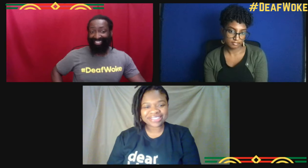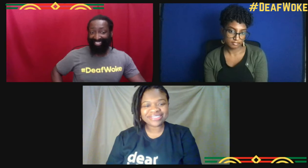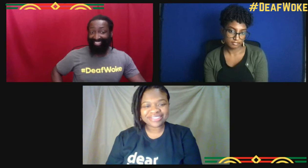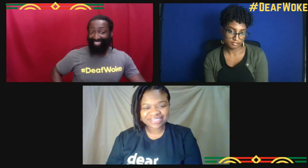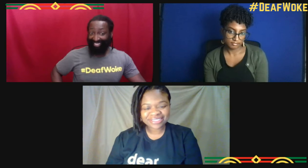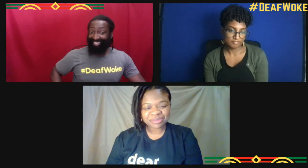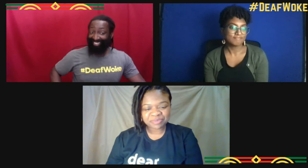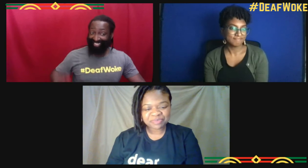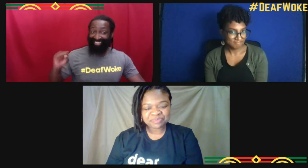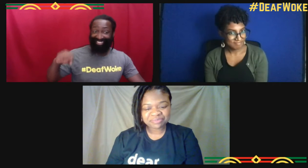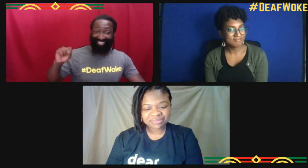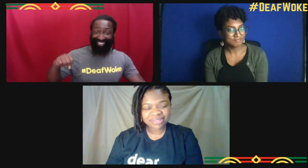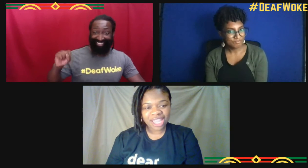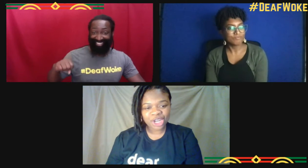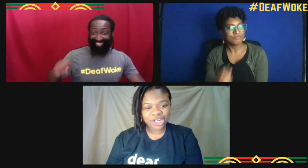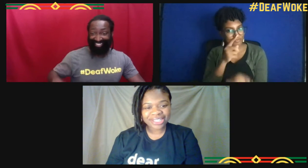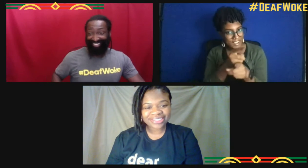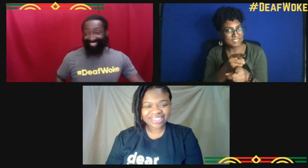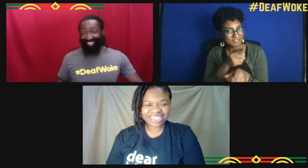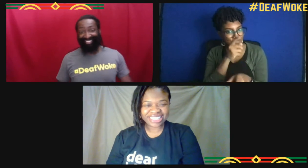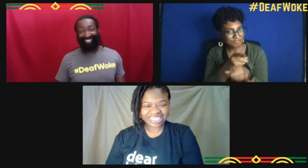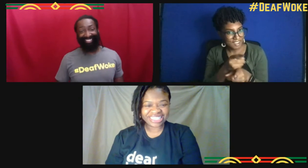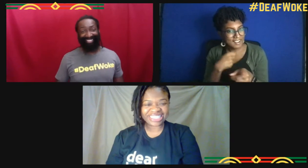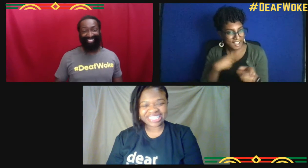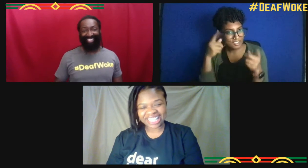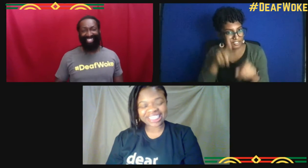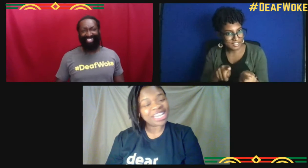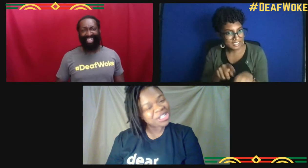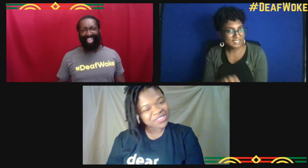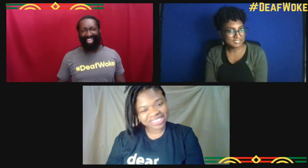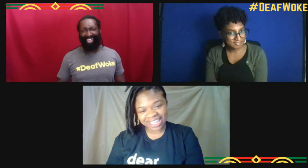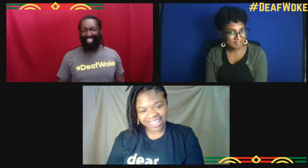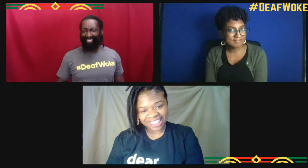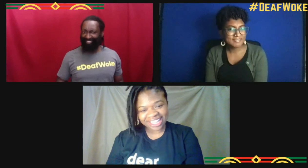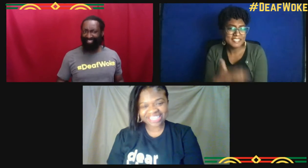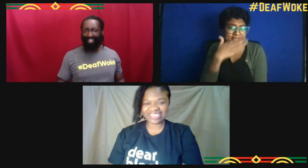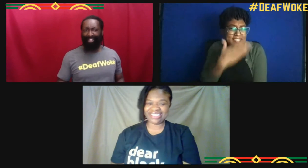Right, I agree. Thank you for saying that.